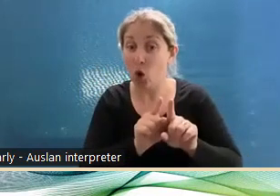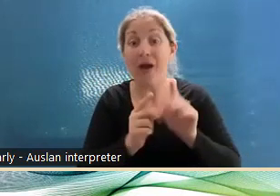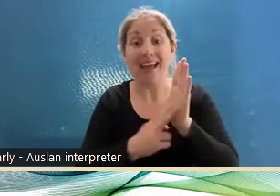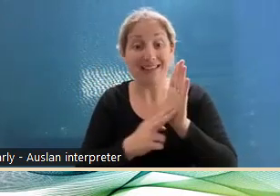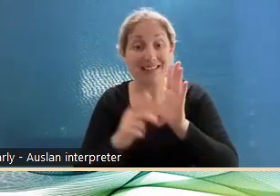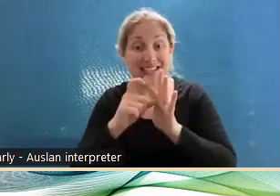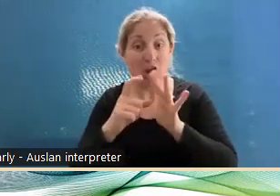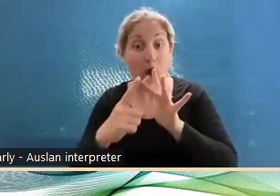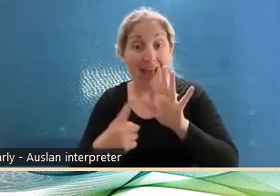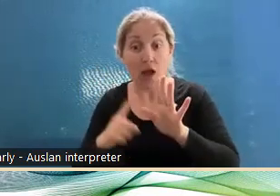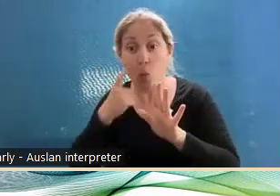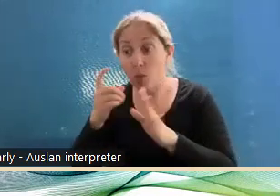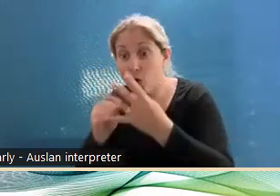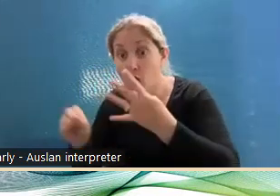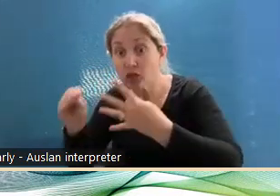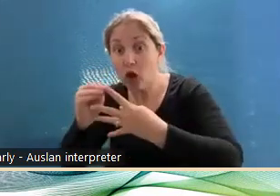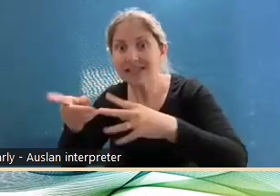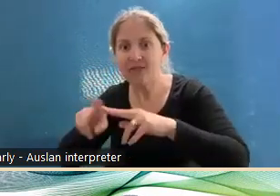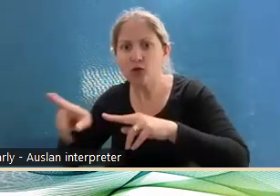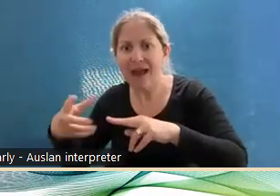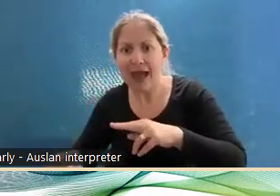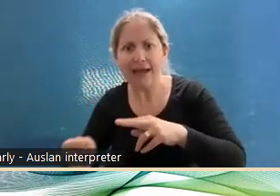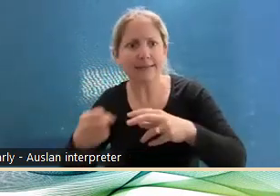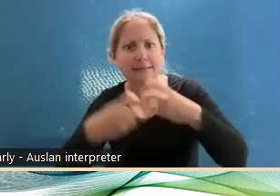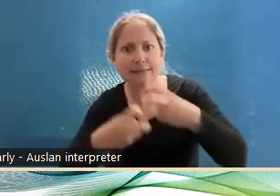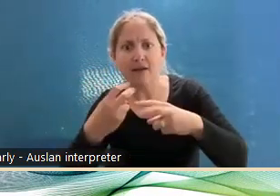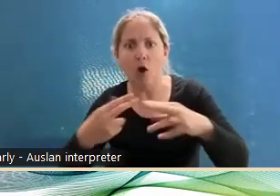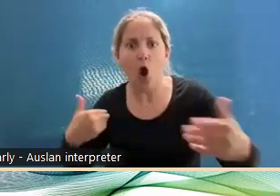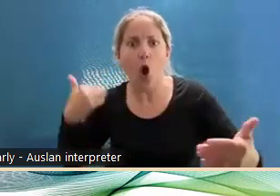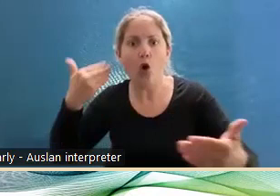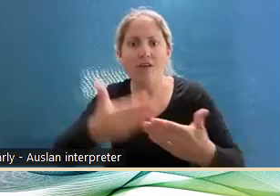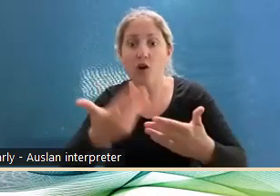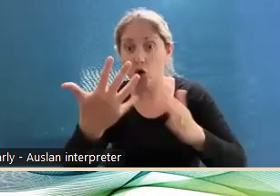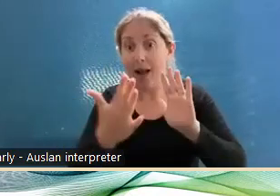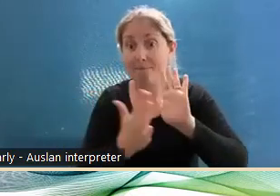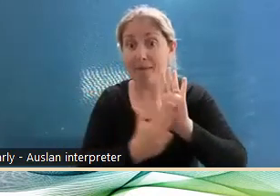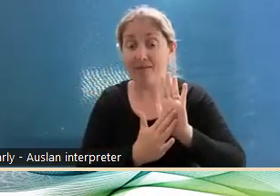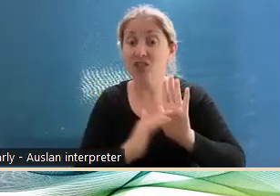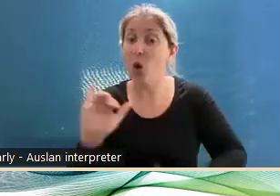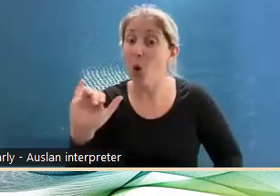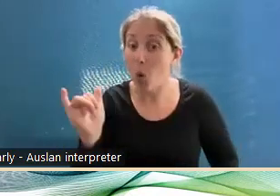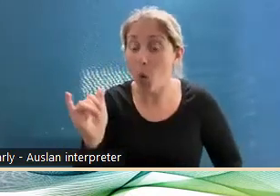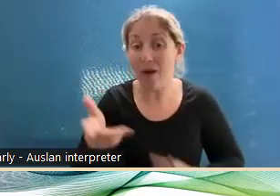than nine months, and matters where there's a 20% or greater reduction in a participant's